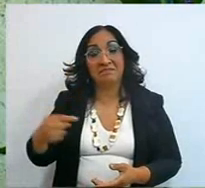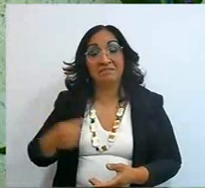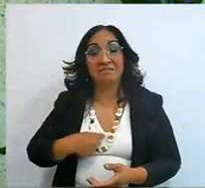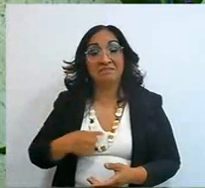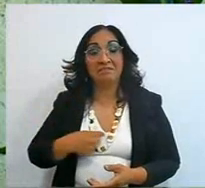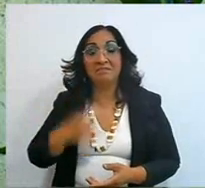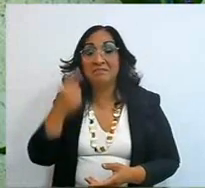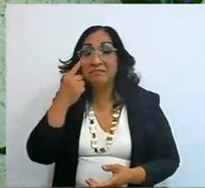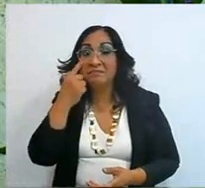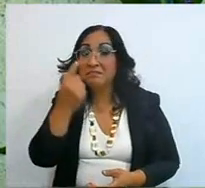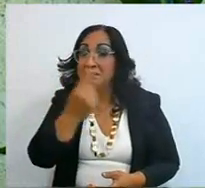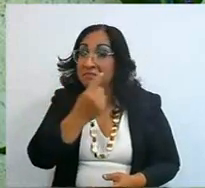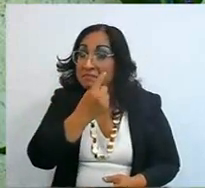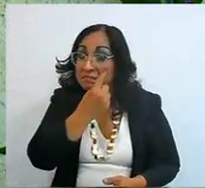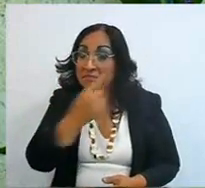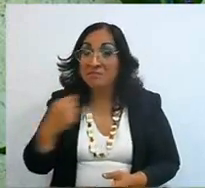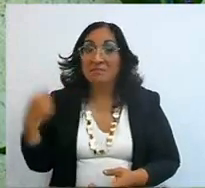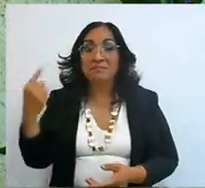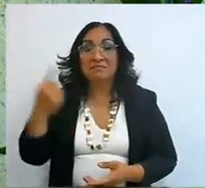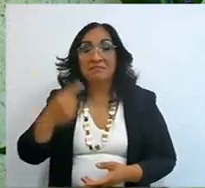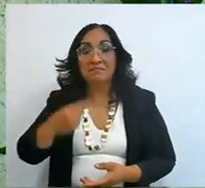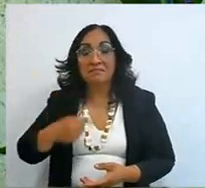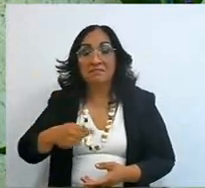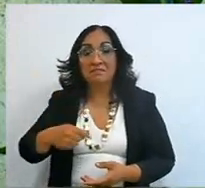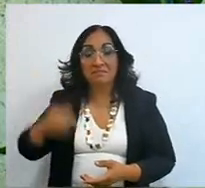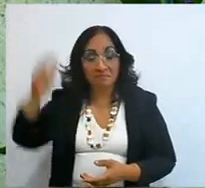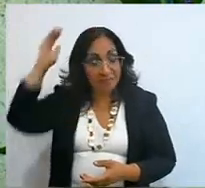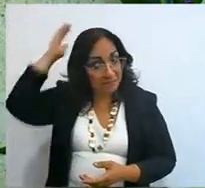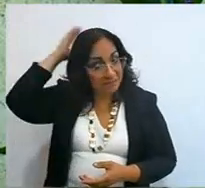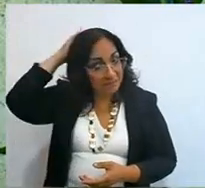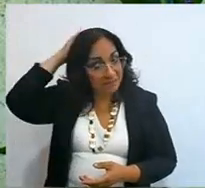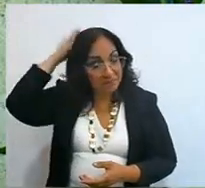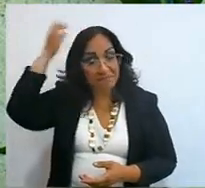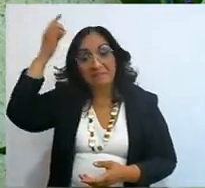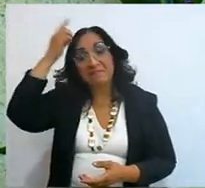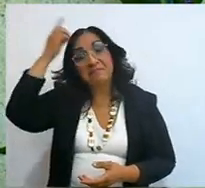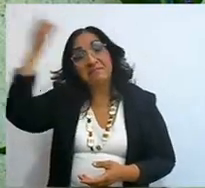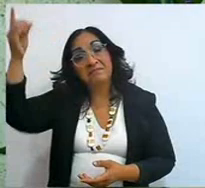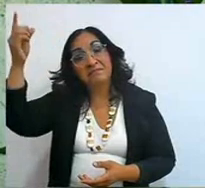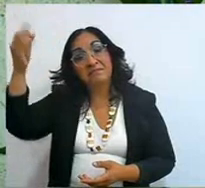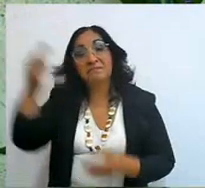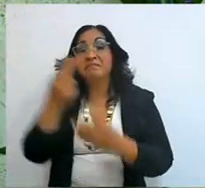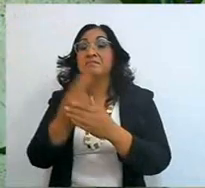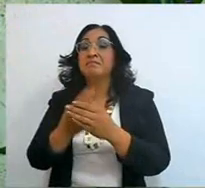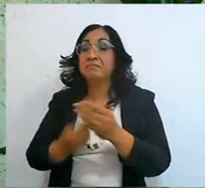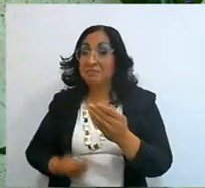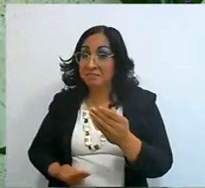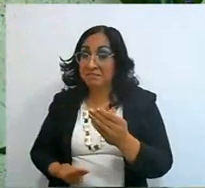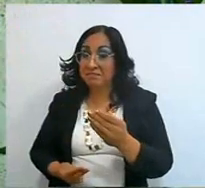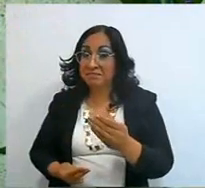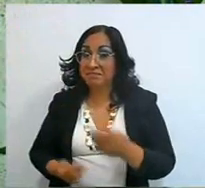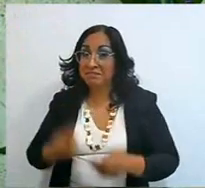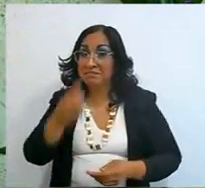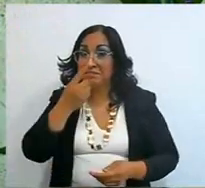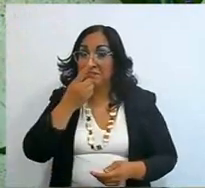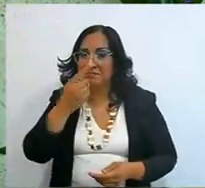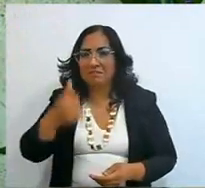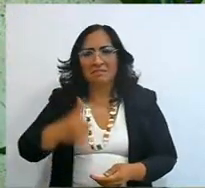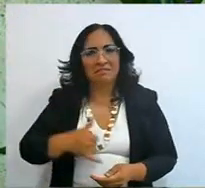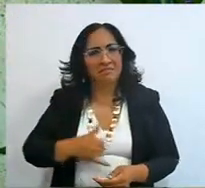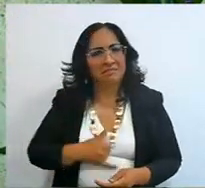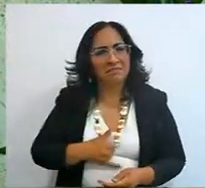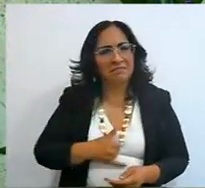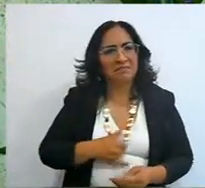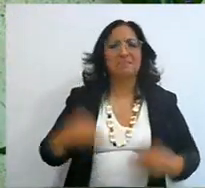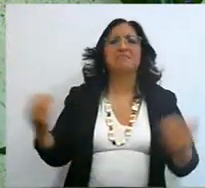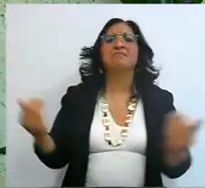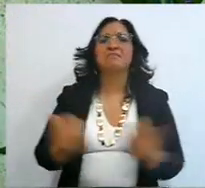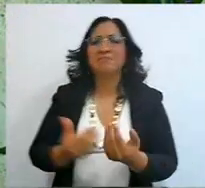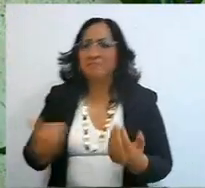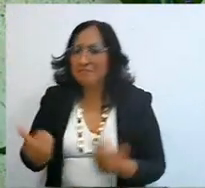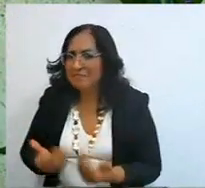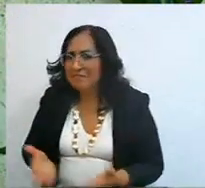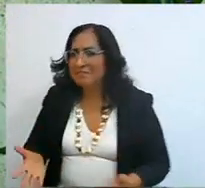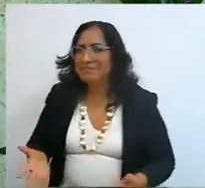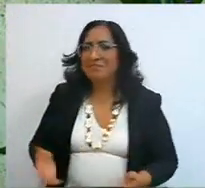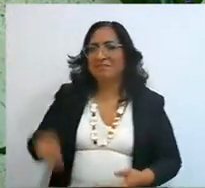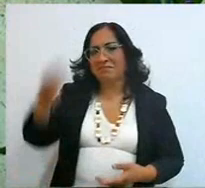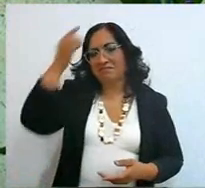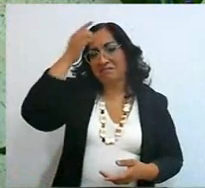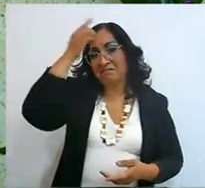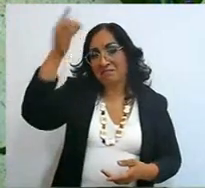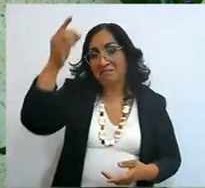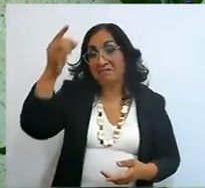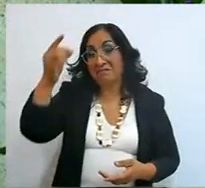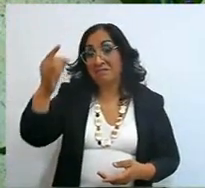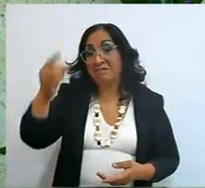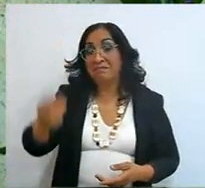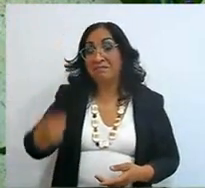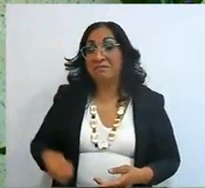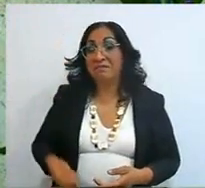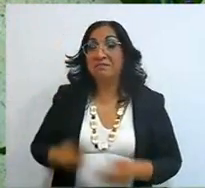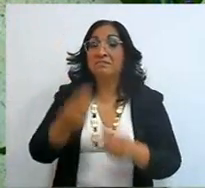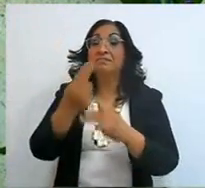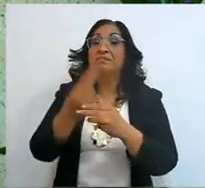she is the brain of God, in both, I say one thing, she does another, and she is God in both,